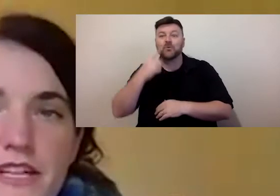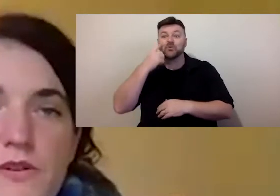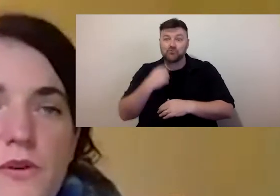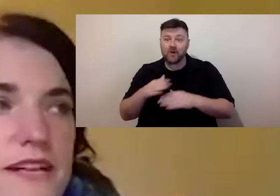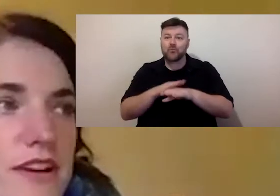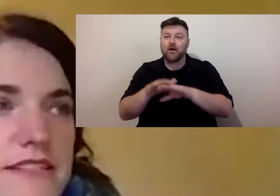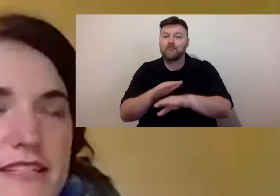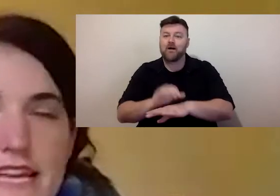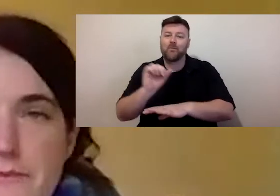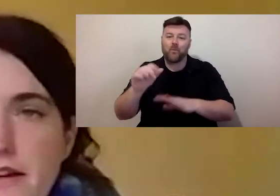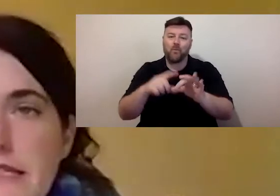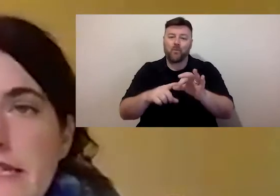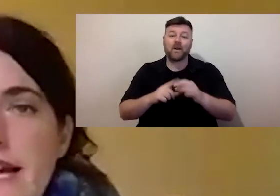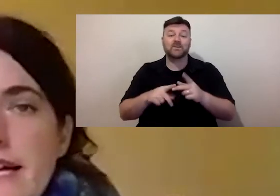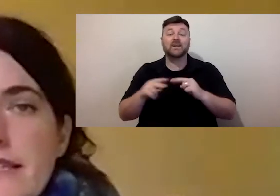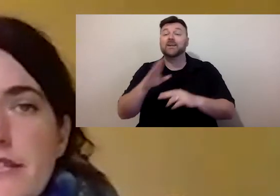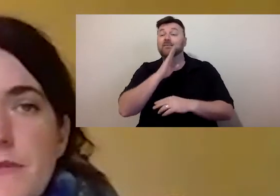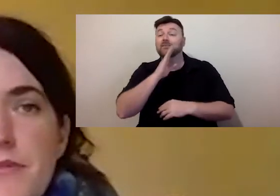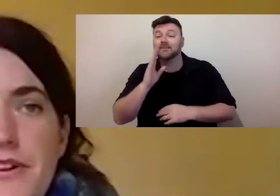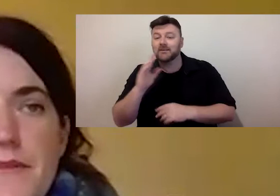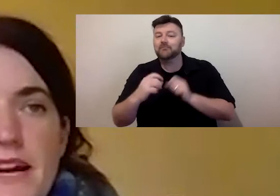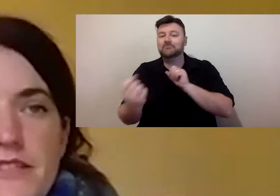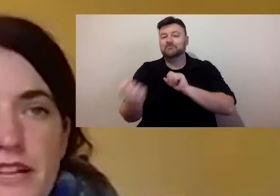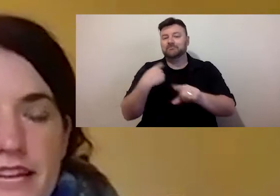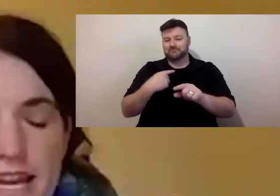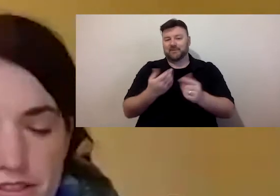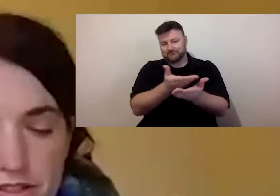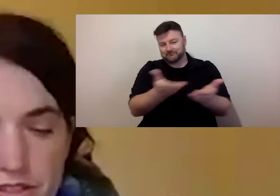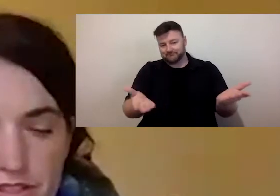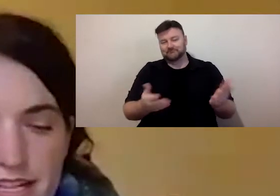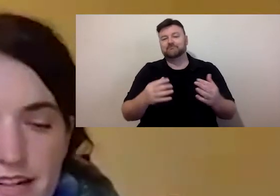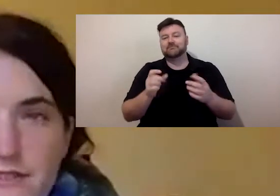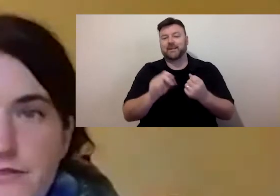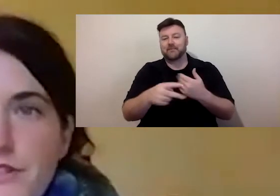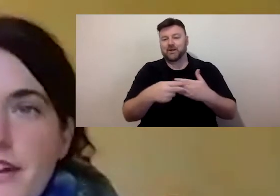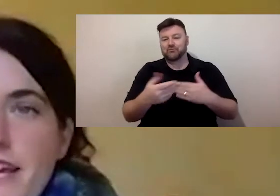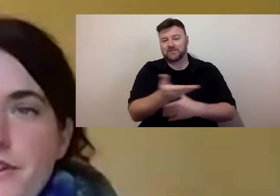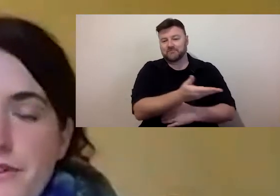you can always write us an email at leadershipprogram@australiacouncil.- gov.au.